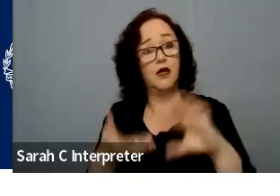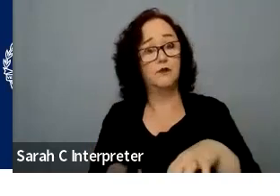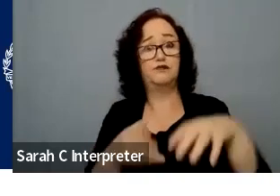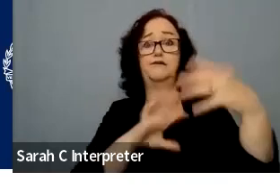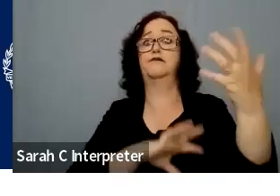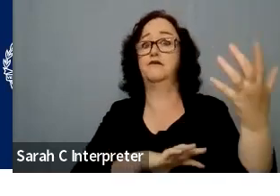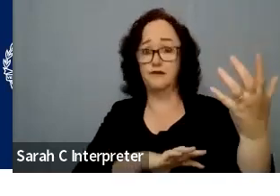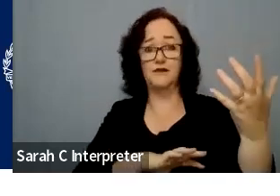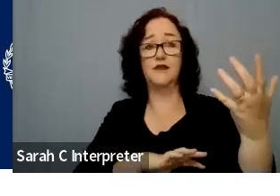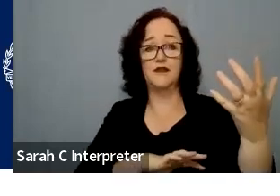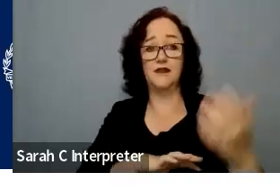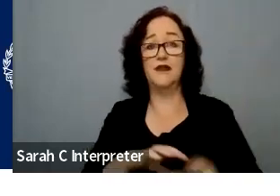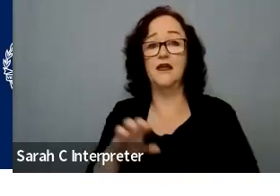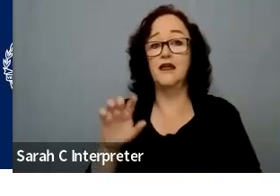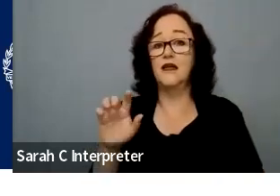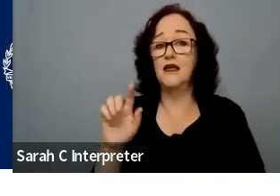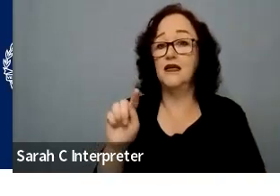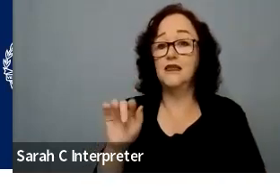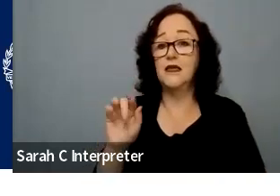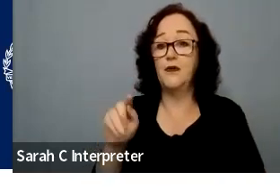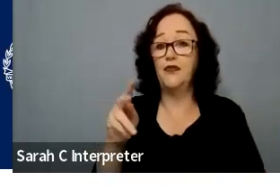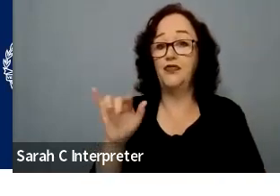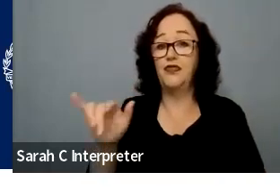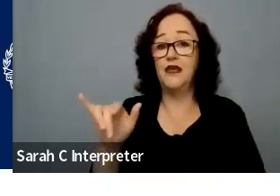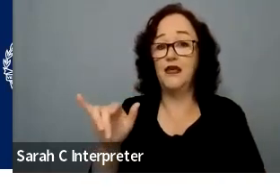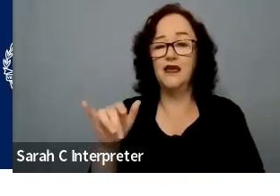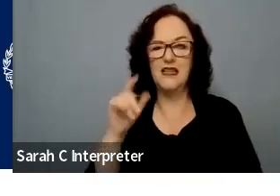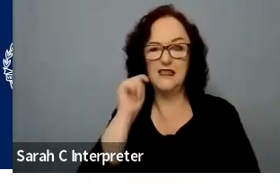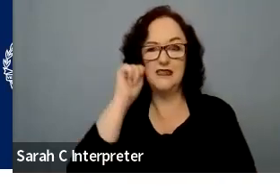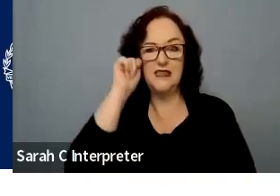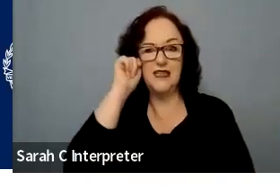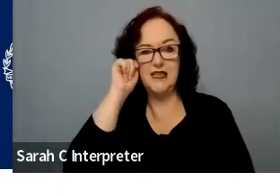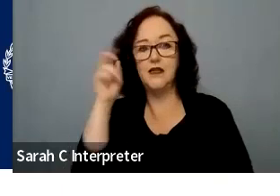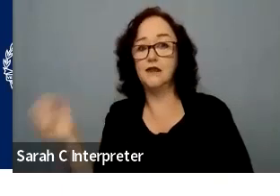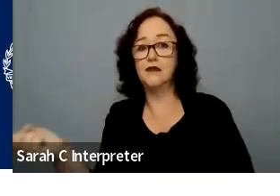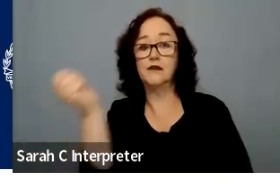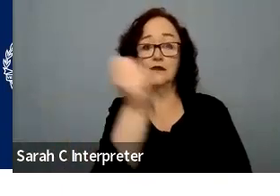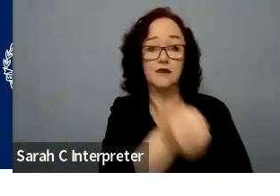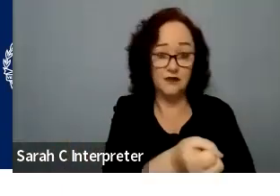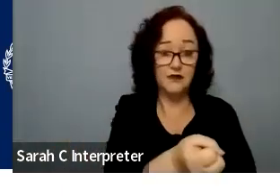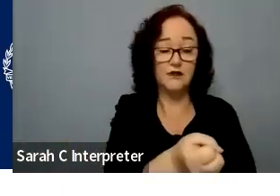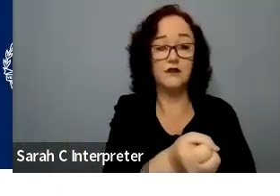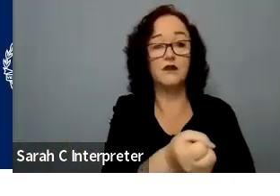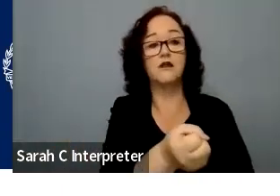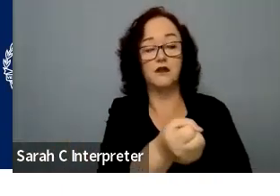hectic ED from a community event for individuals with IDD he comes with one of the volunteers from